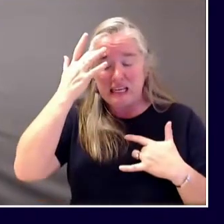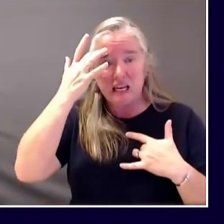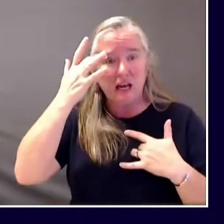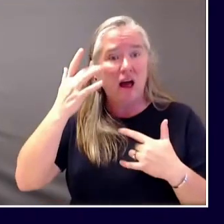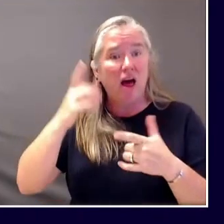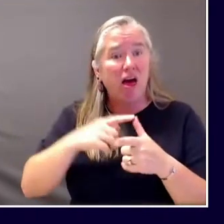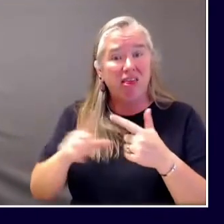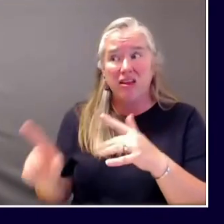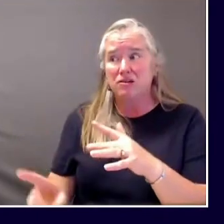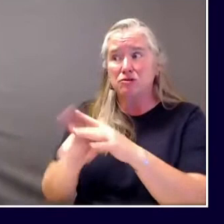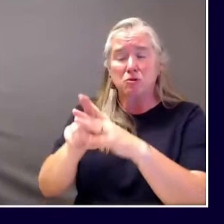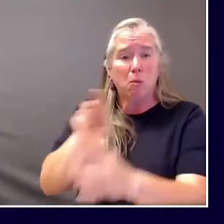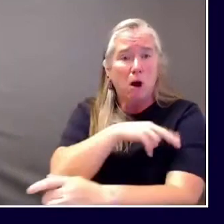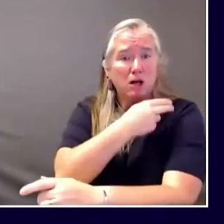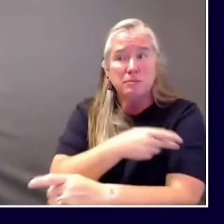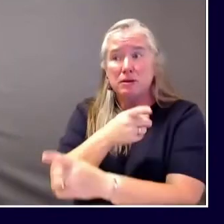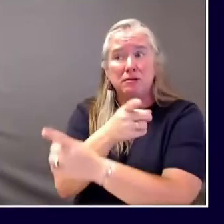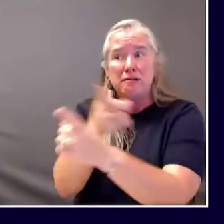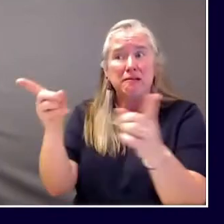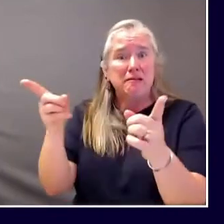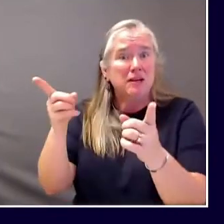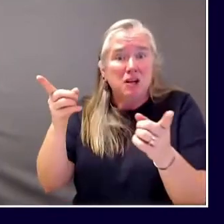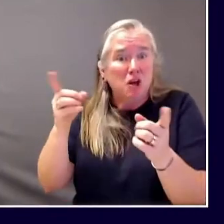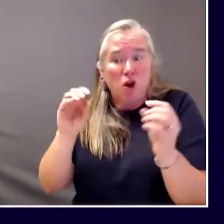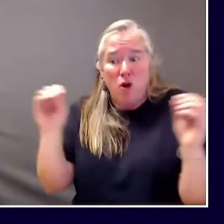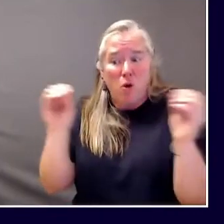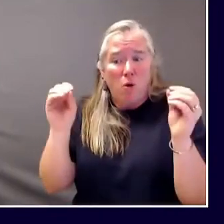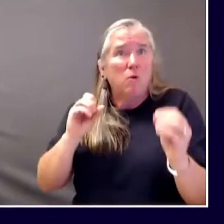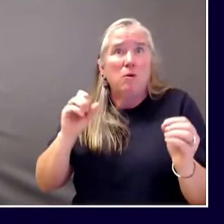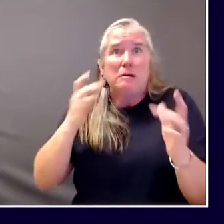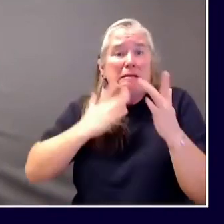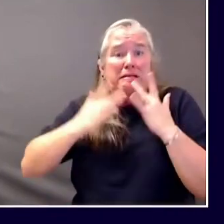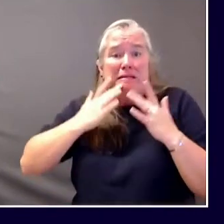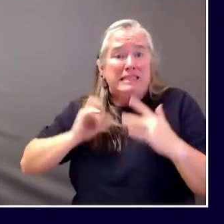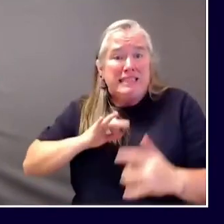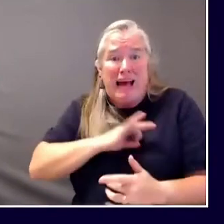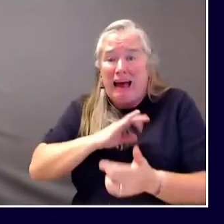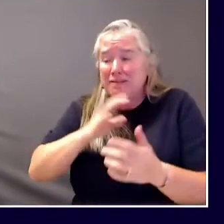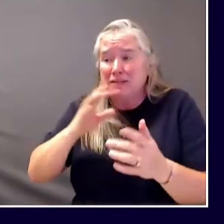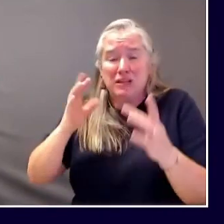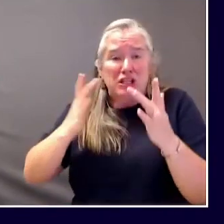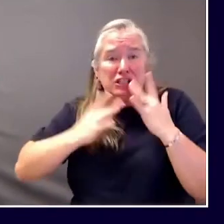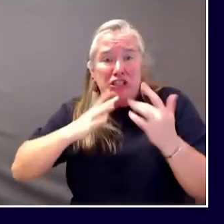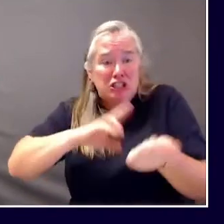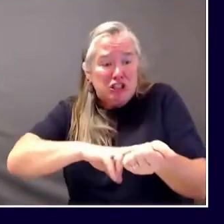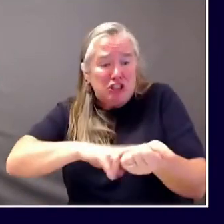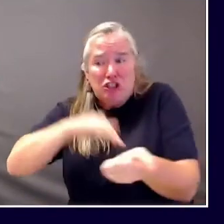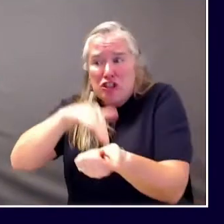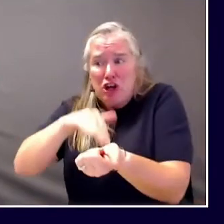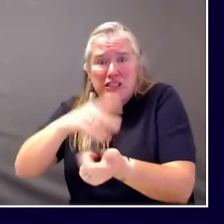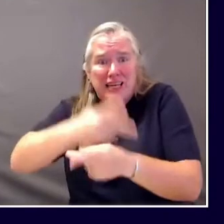you in fact you know feel pretty safe here